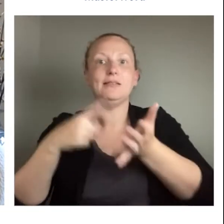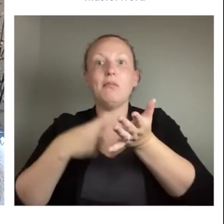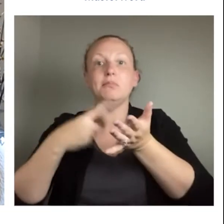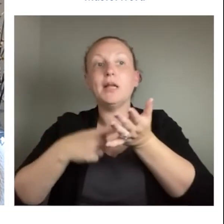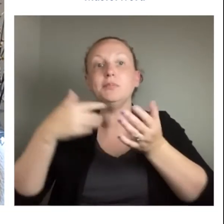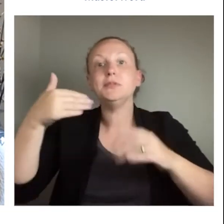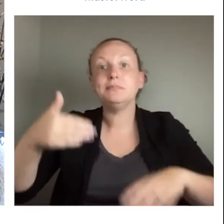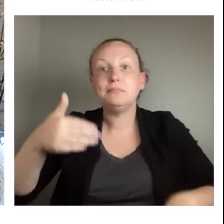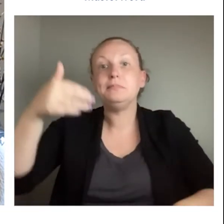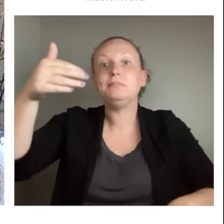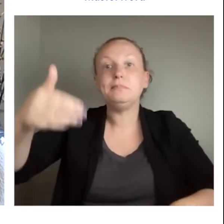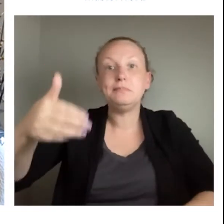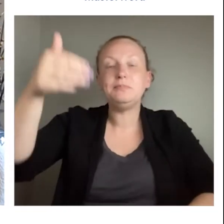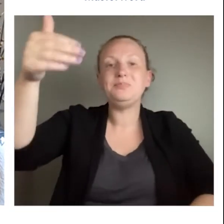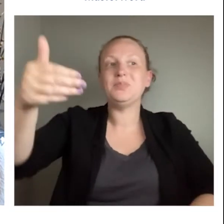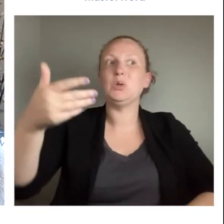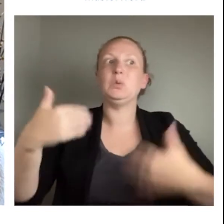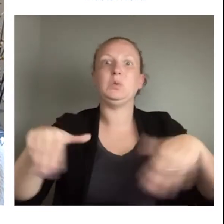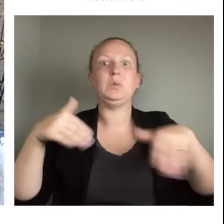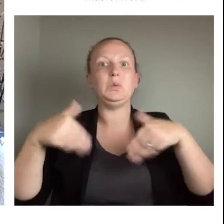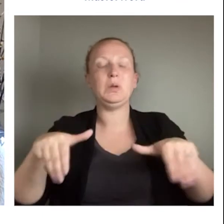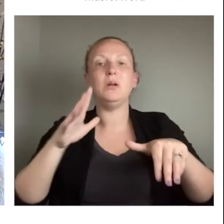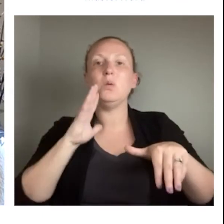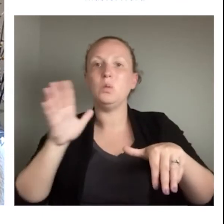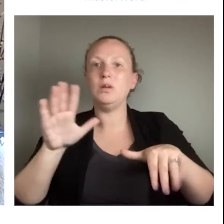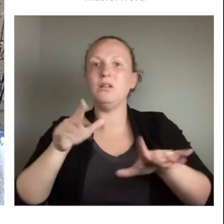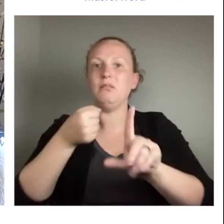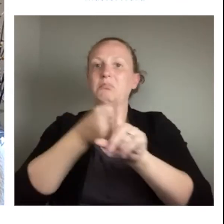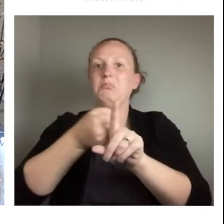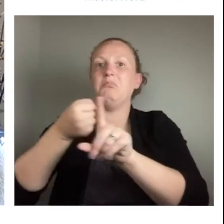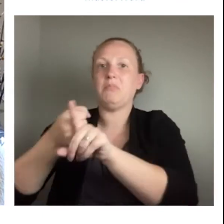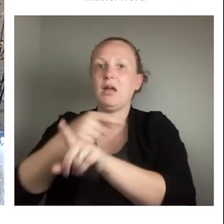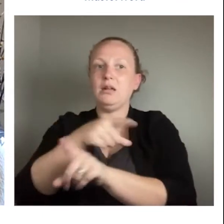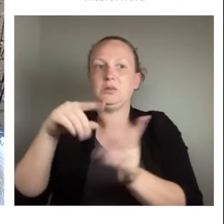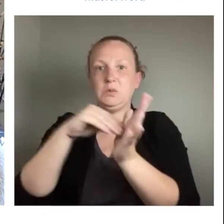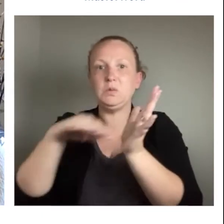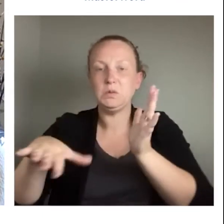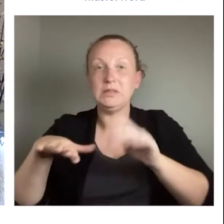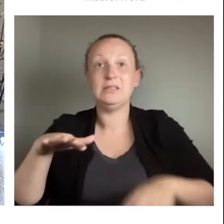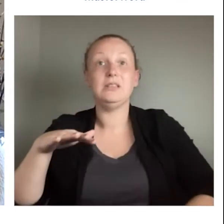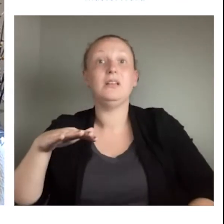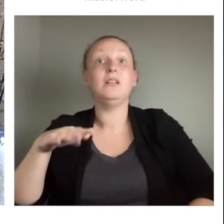staff is since interpreters and translators and, and staff working for schools and our students.